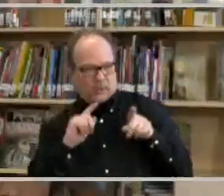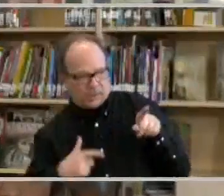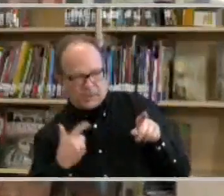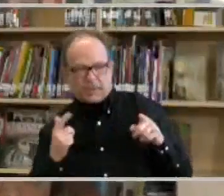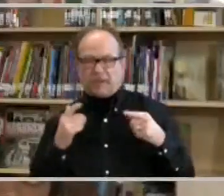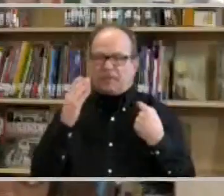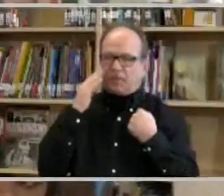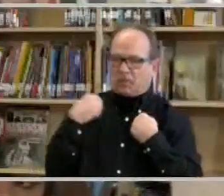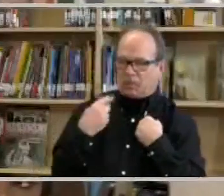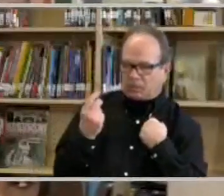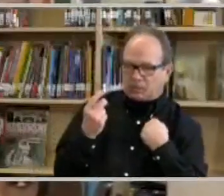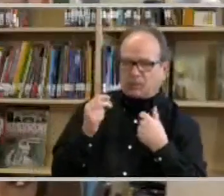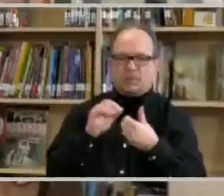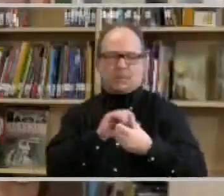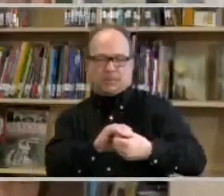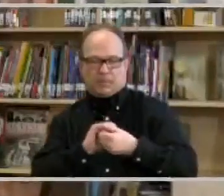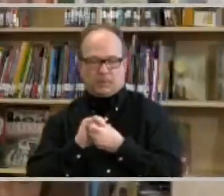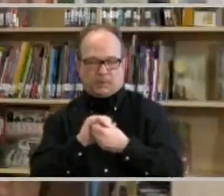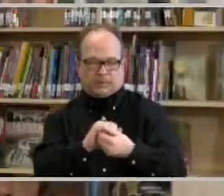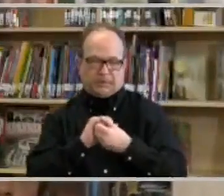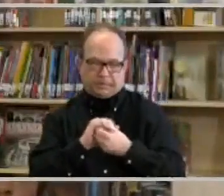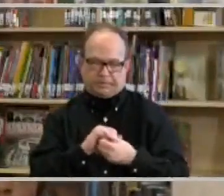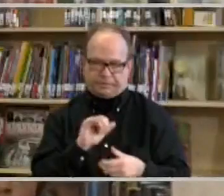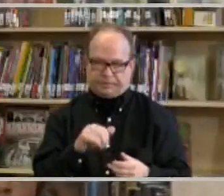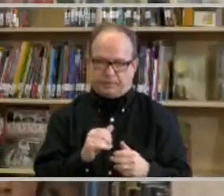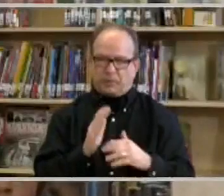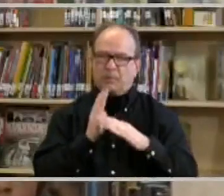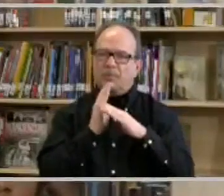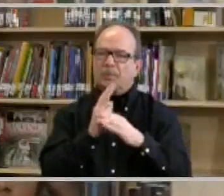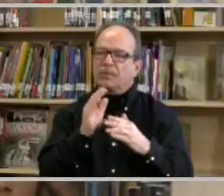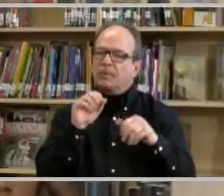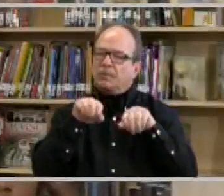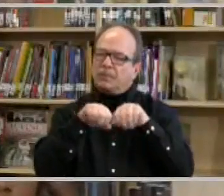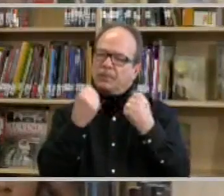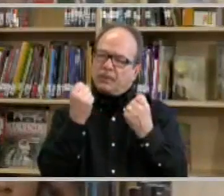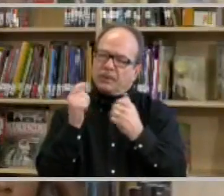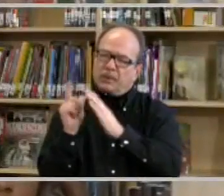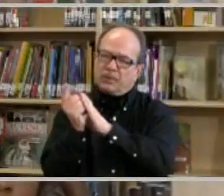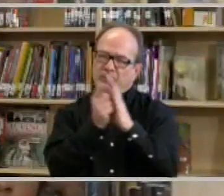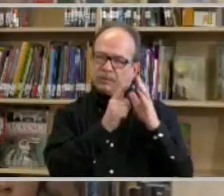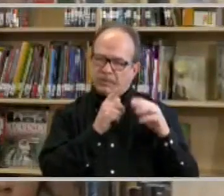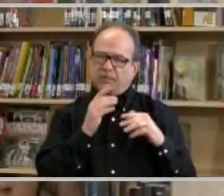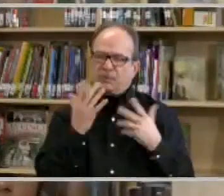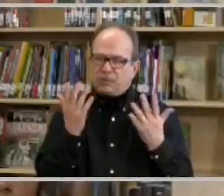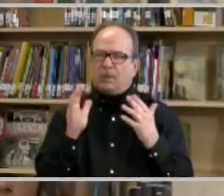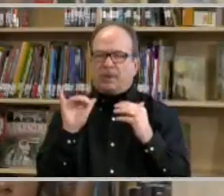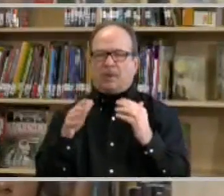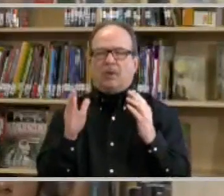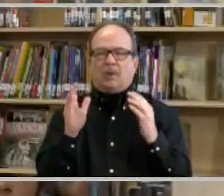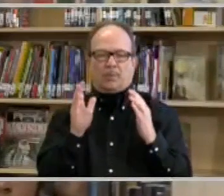RESIDENTS ARE, AND THEY FORM A PARTNERSHIP FOR CRIME